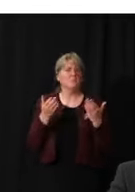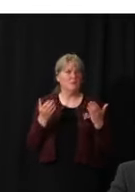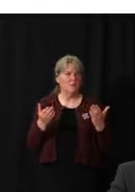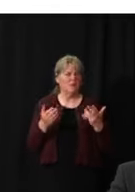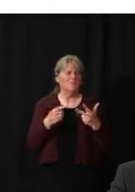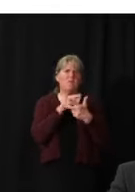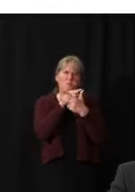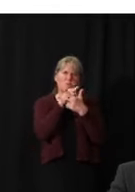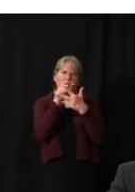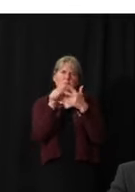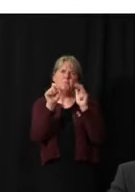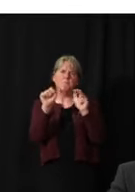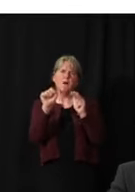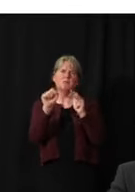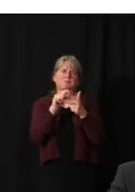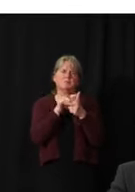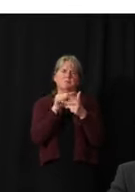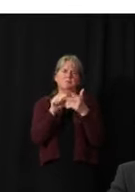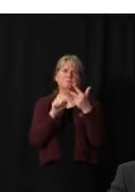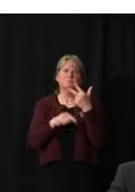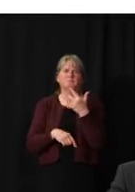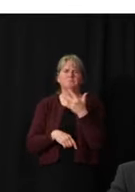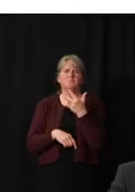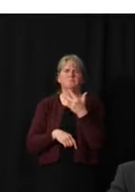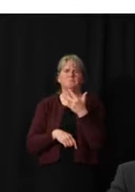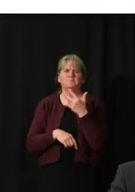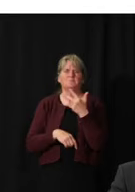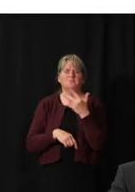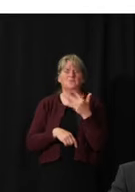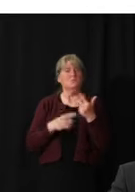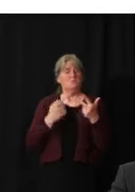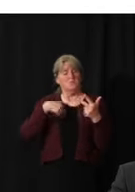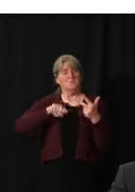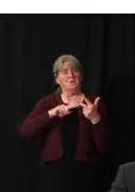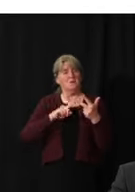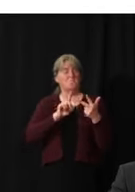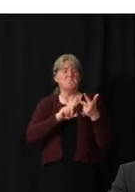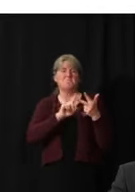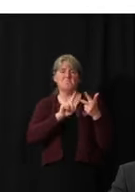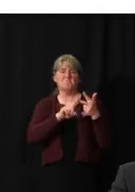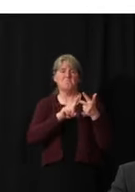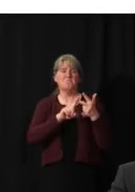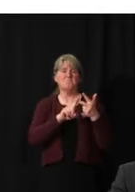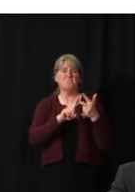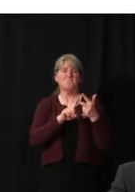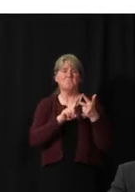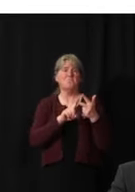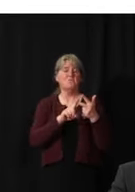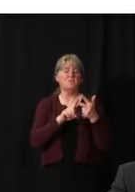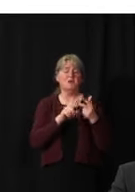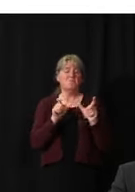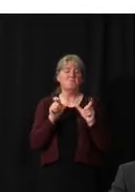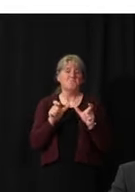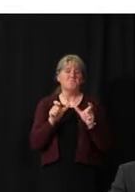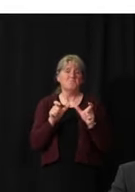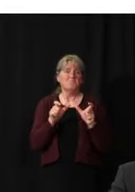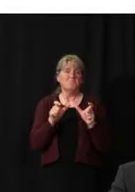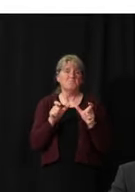The... So that really shows that we would be in the situation that